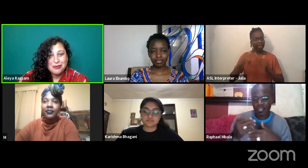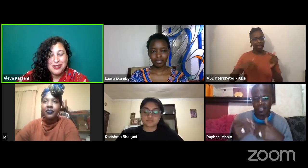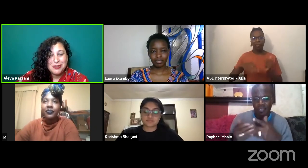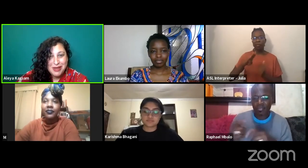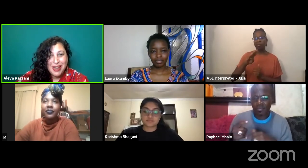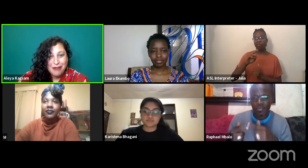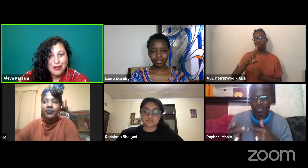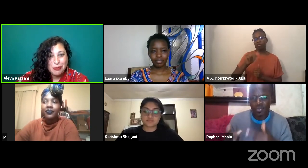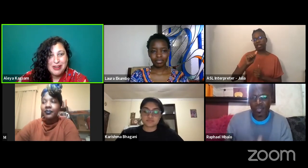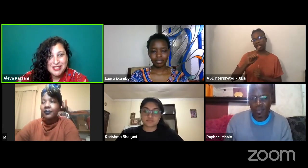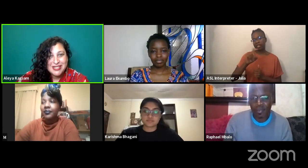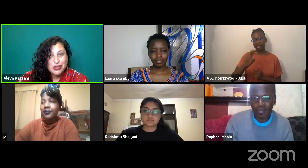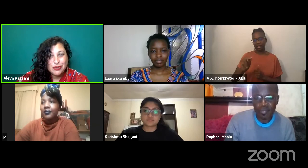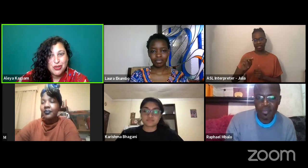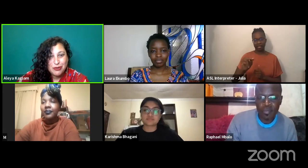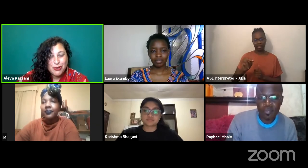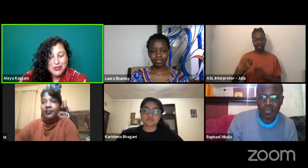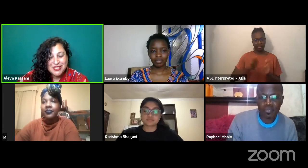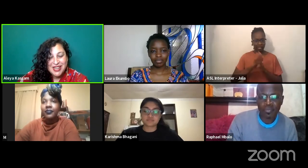is making African women at the center of the universe